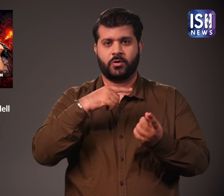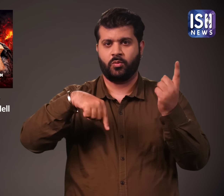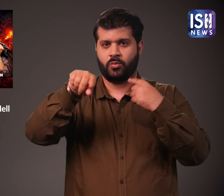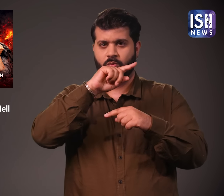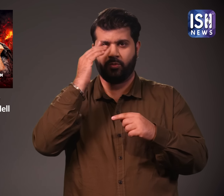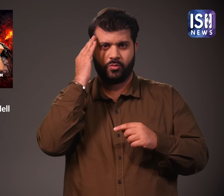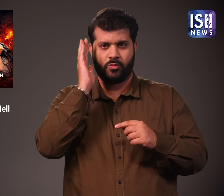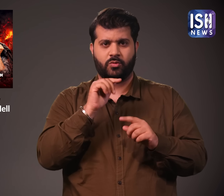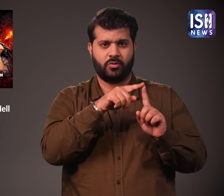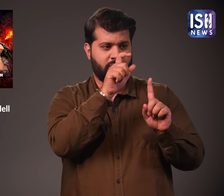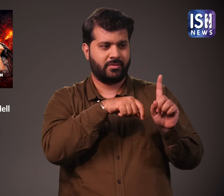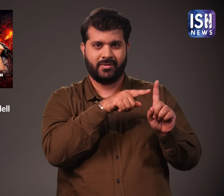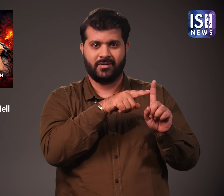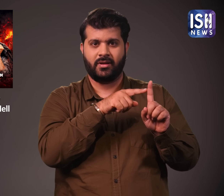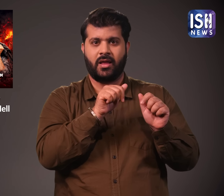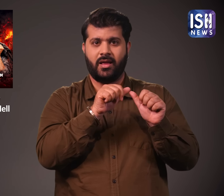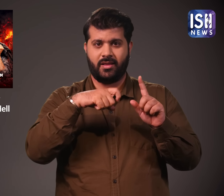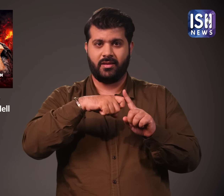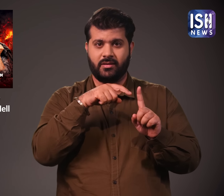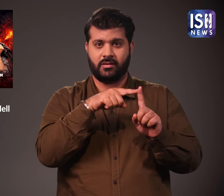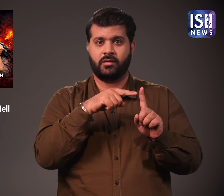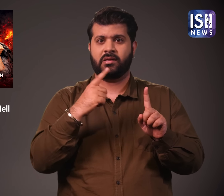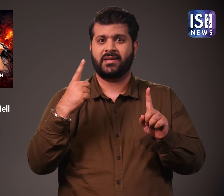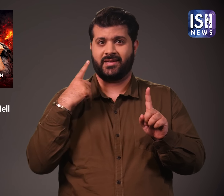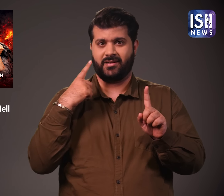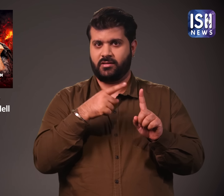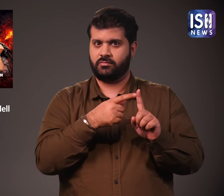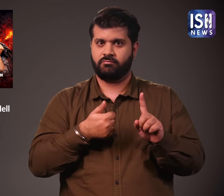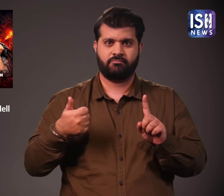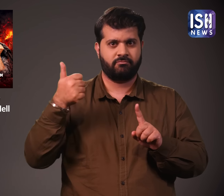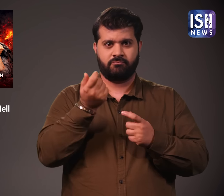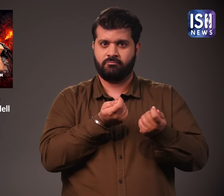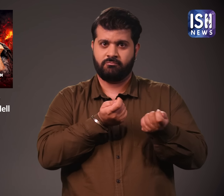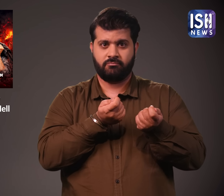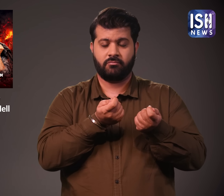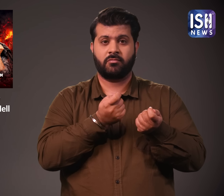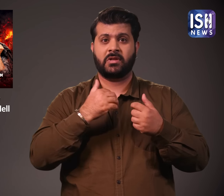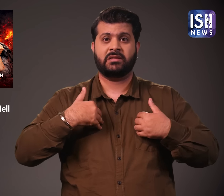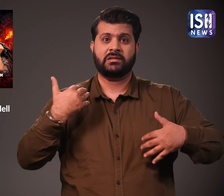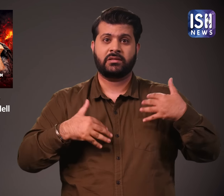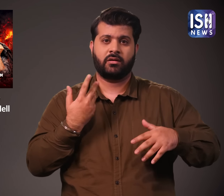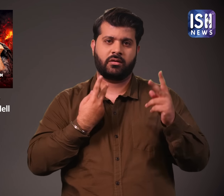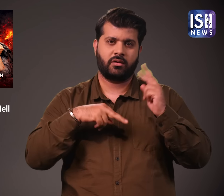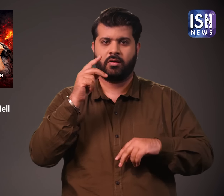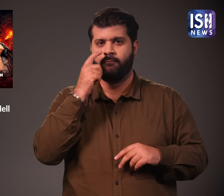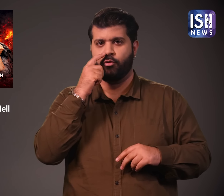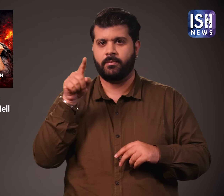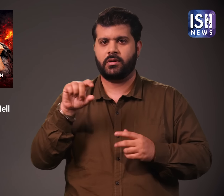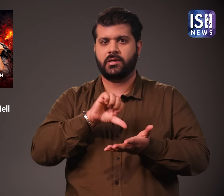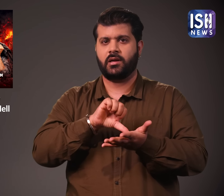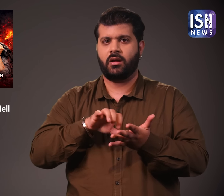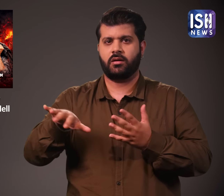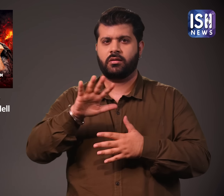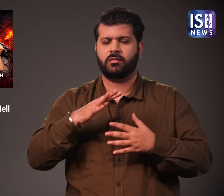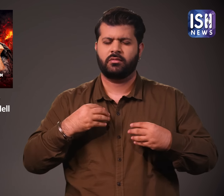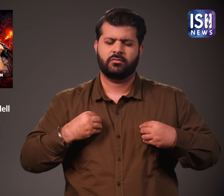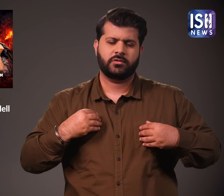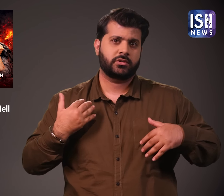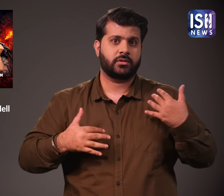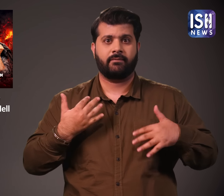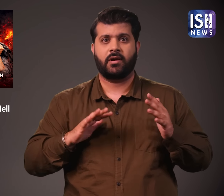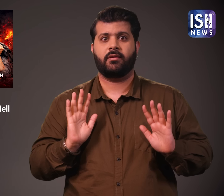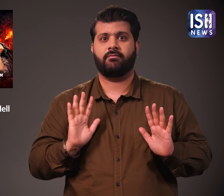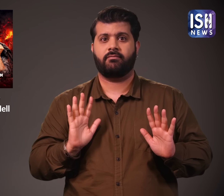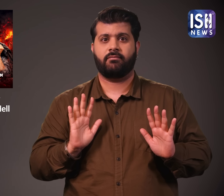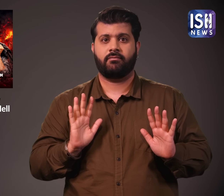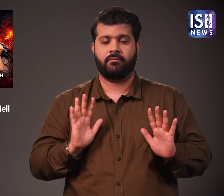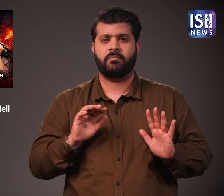You may already know that under Iran’s Supreme Leader, Khamenei, women in Iran suffered the most.